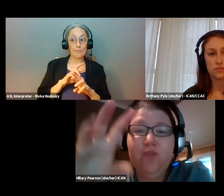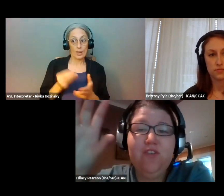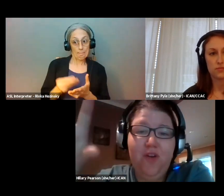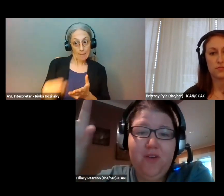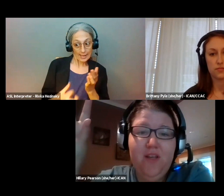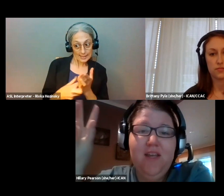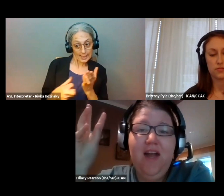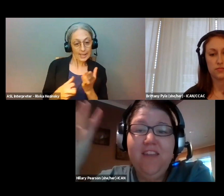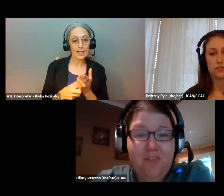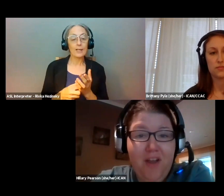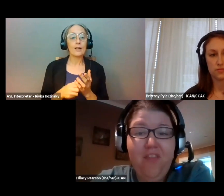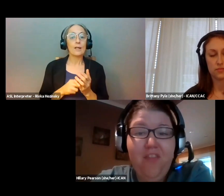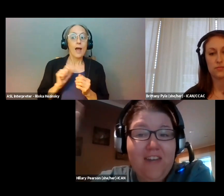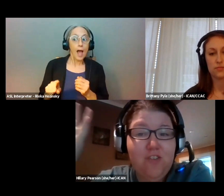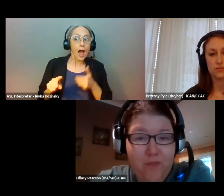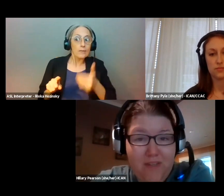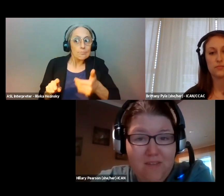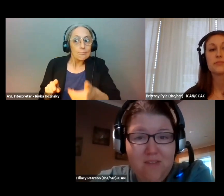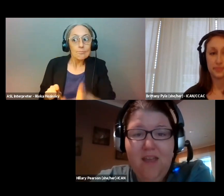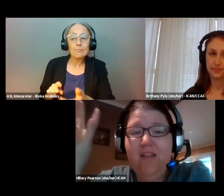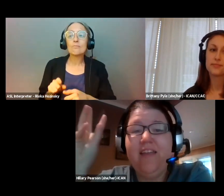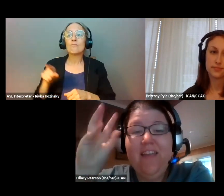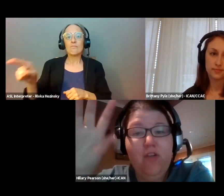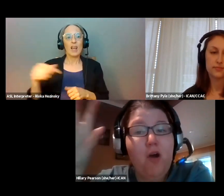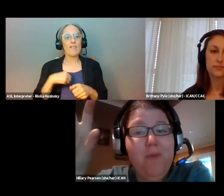for folks to start identifying that they need a service like in the moment,